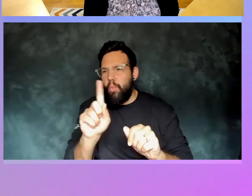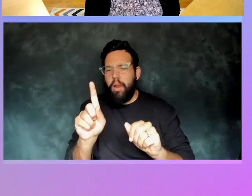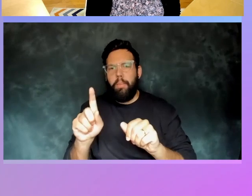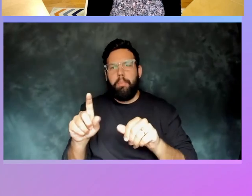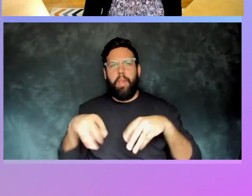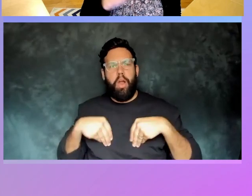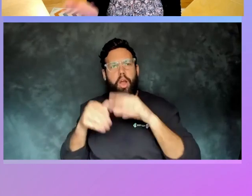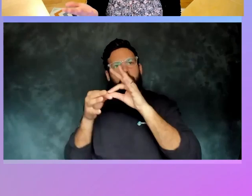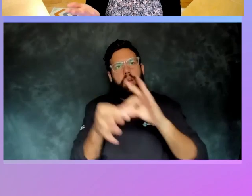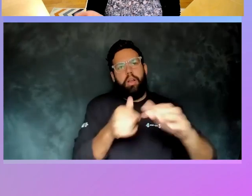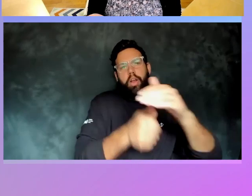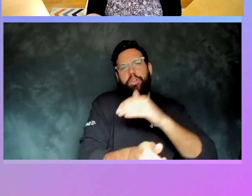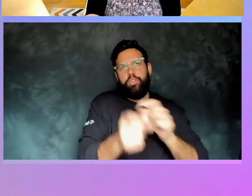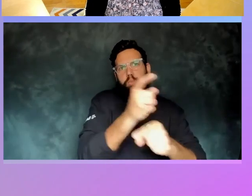issue. 2020,